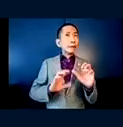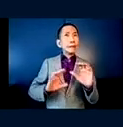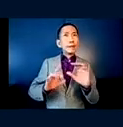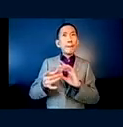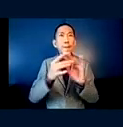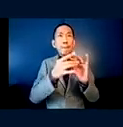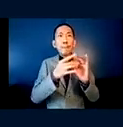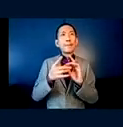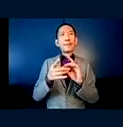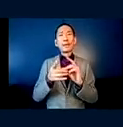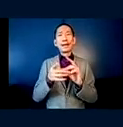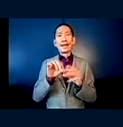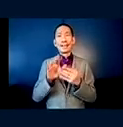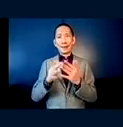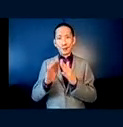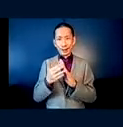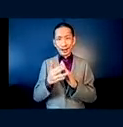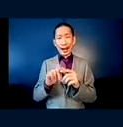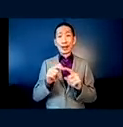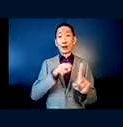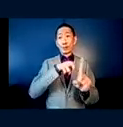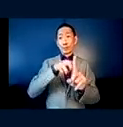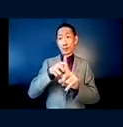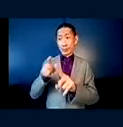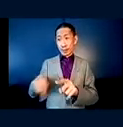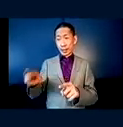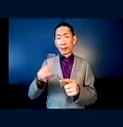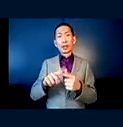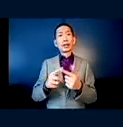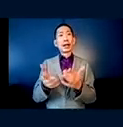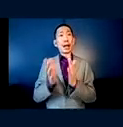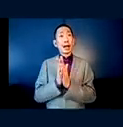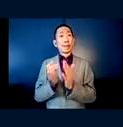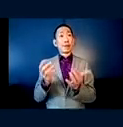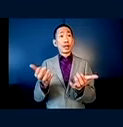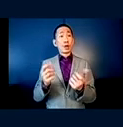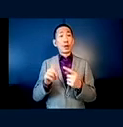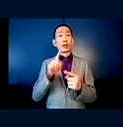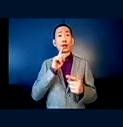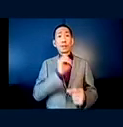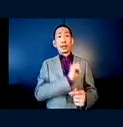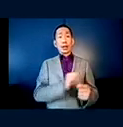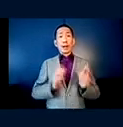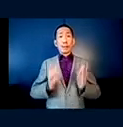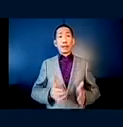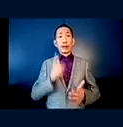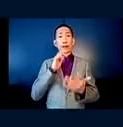PEOPLE WHO TALK A LOT IN THE COMMUNITY. THEN WE WENT TO SEE THEM AND ASKED THEM IF THEY WANTED TO BE